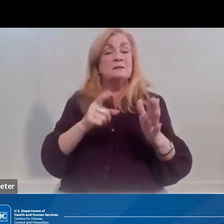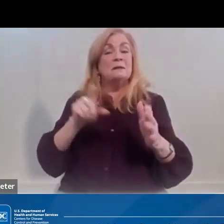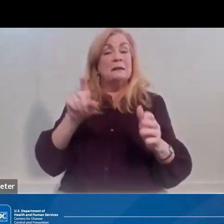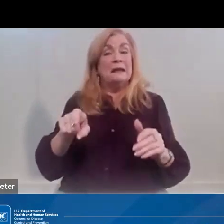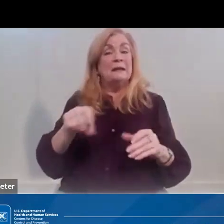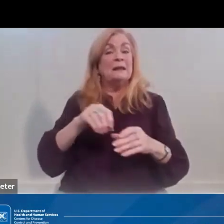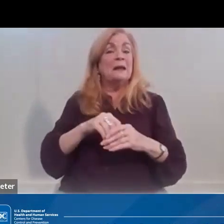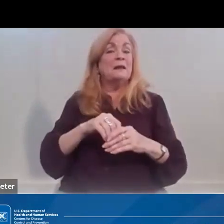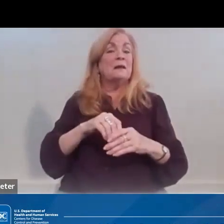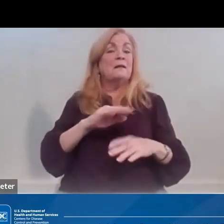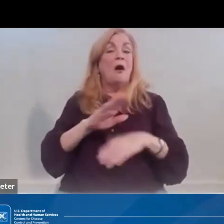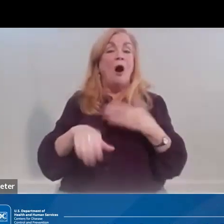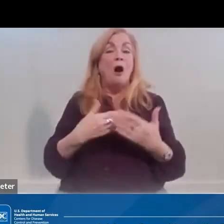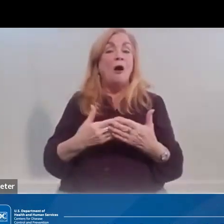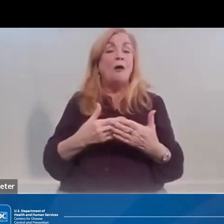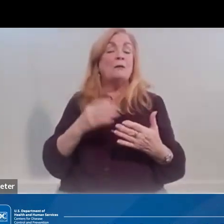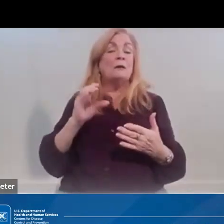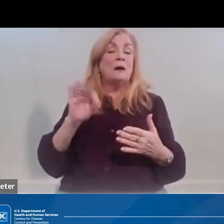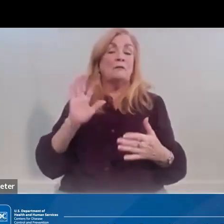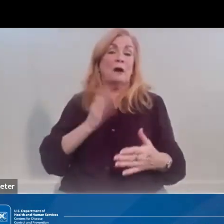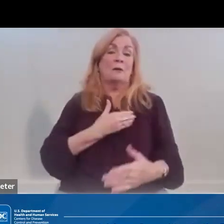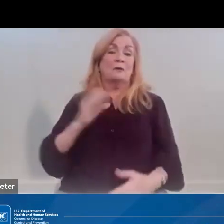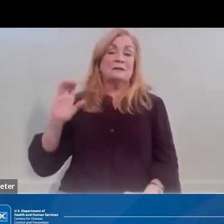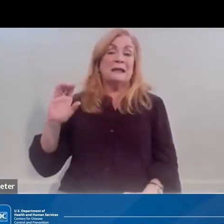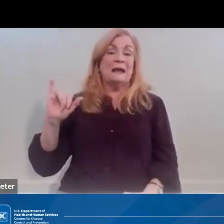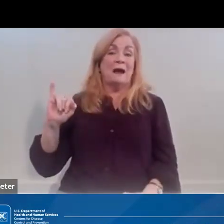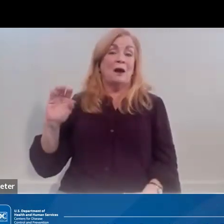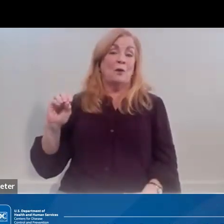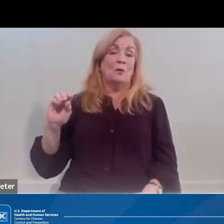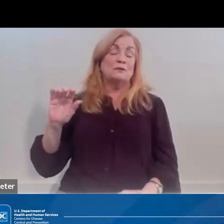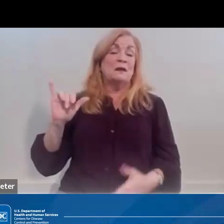who are probably doing a similar thing, right?